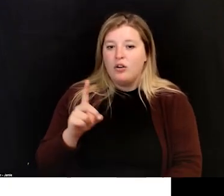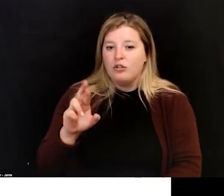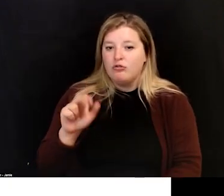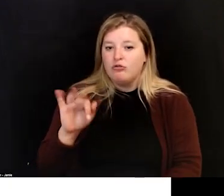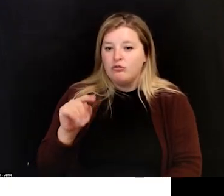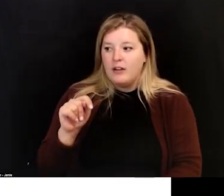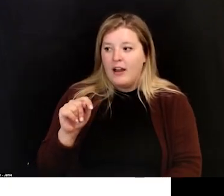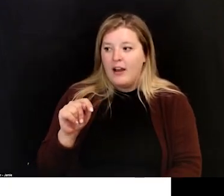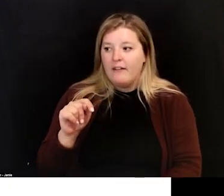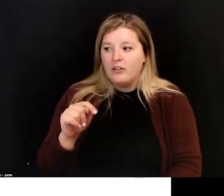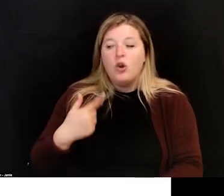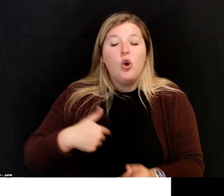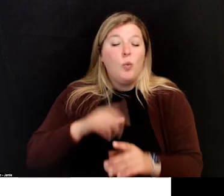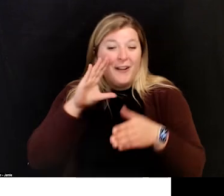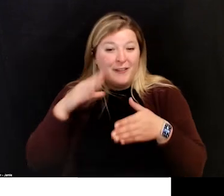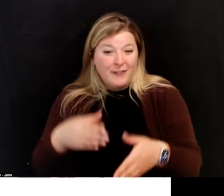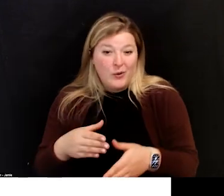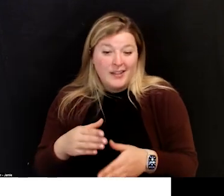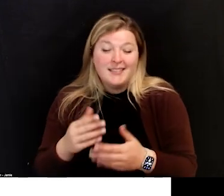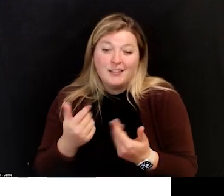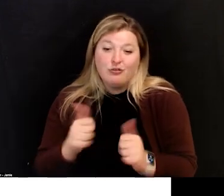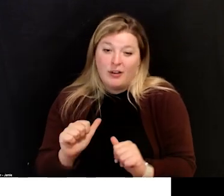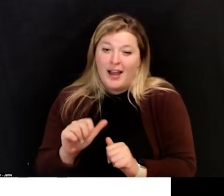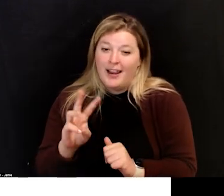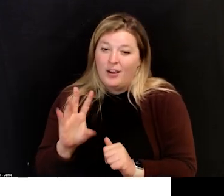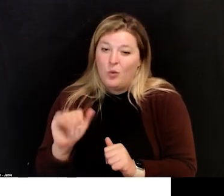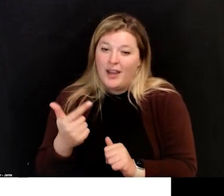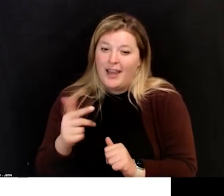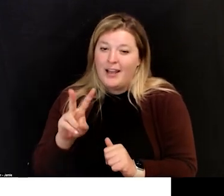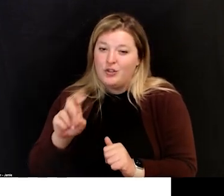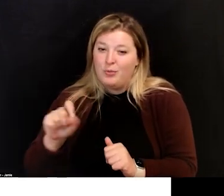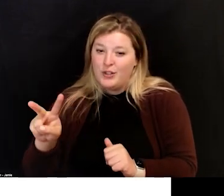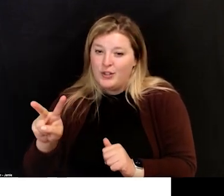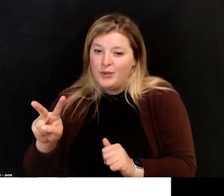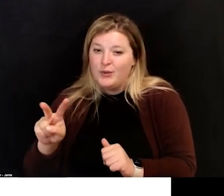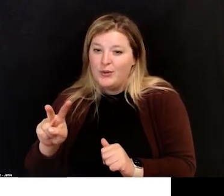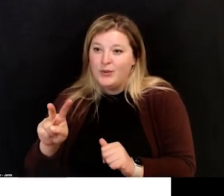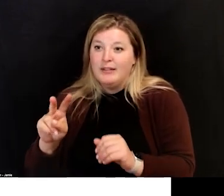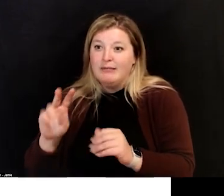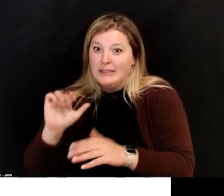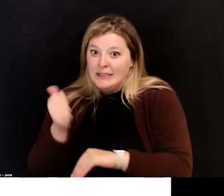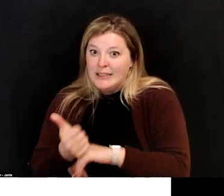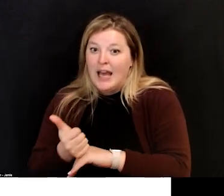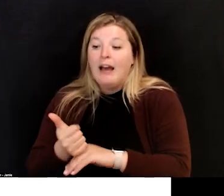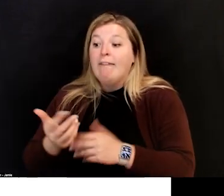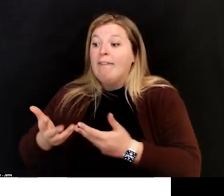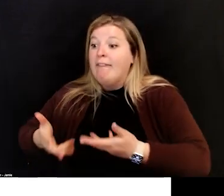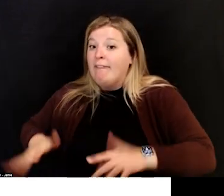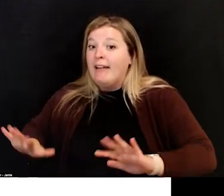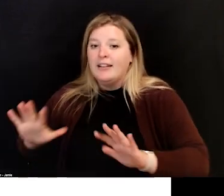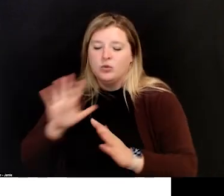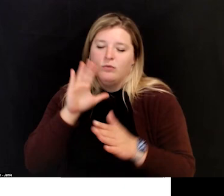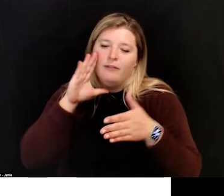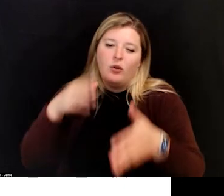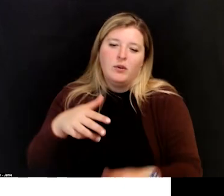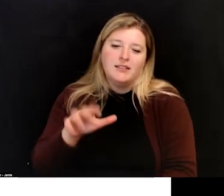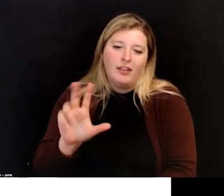on getting WCAG 2.2 out the door. So that's shifting as we're wrapping it up. Did that answer your question?